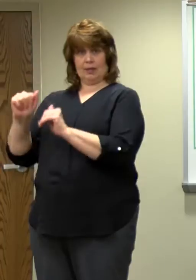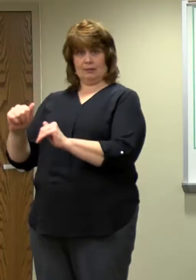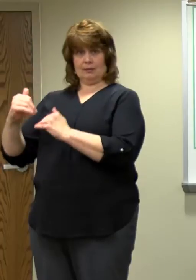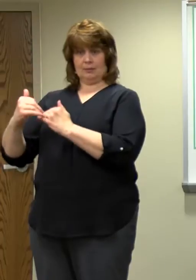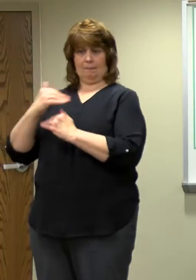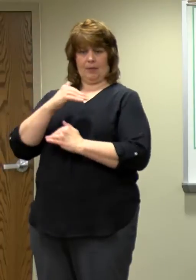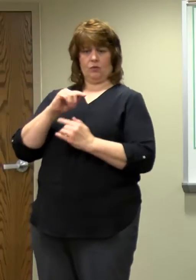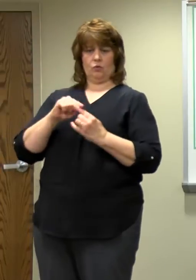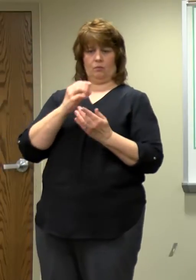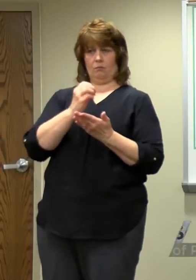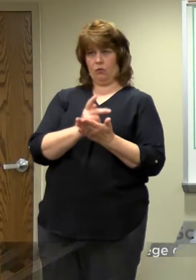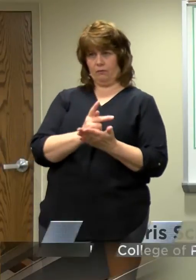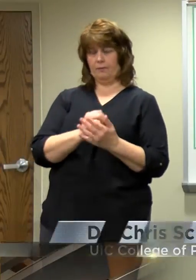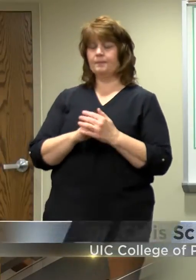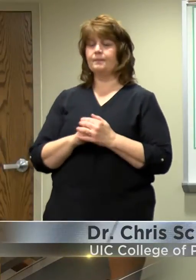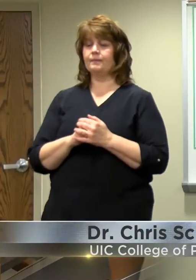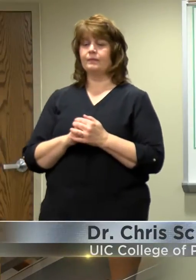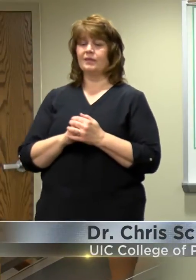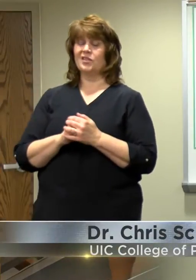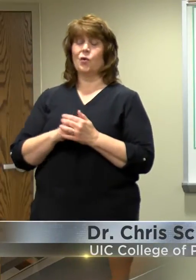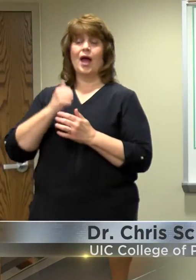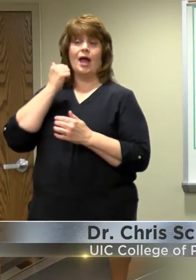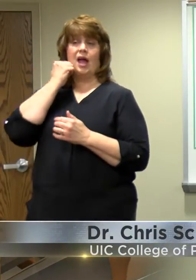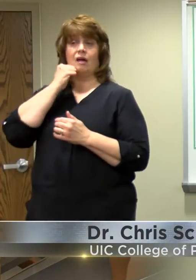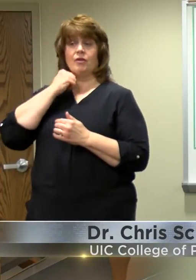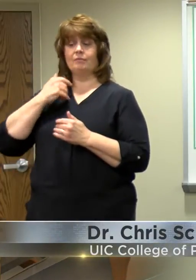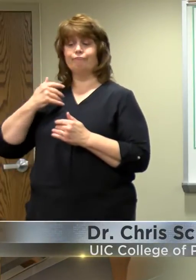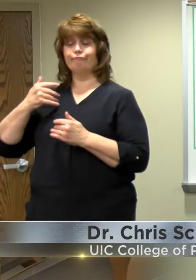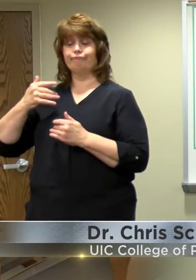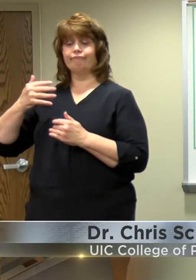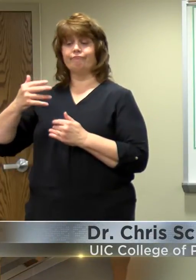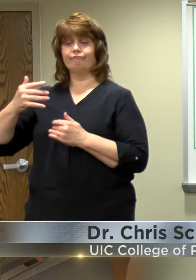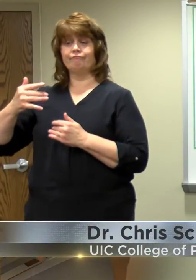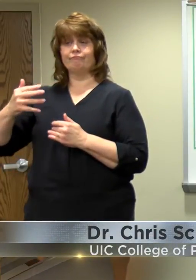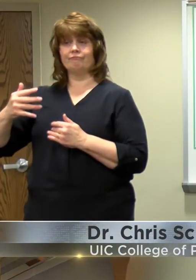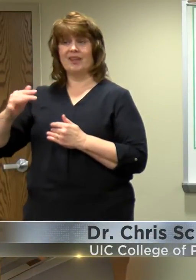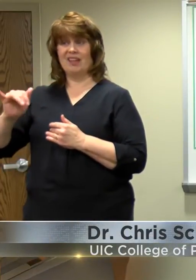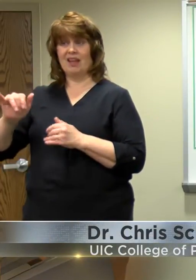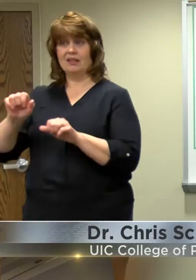EVERY DAY THAT GOES BY WE ARE COLLECTING MORE AND MORE SAFETY DATA SO I THINK BYT THE TIME THAT IS STARTS